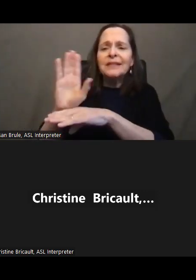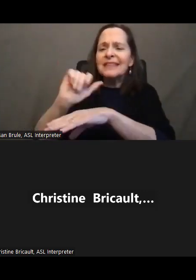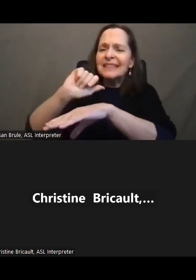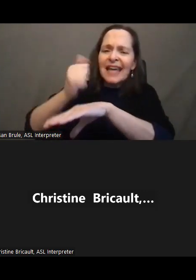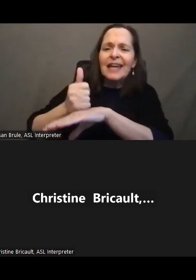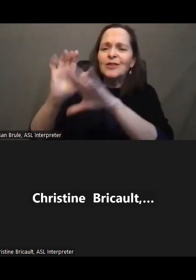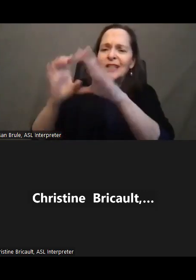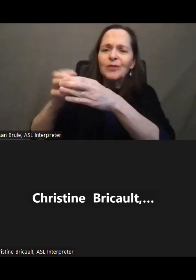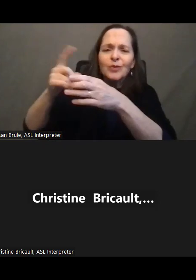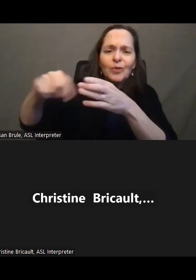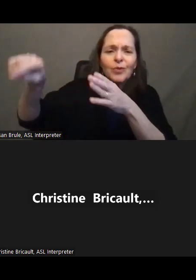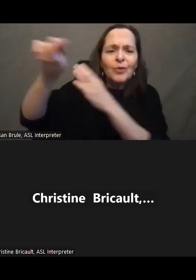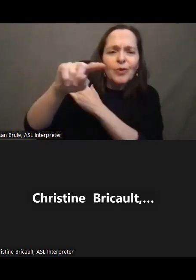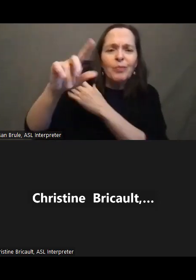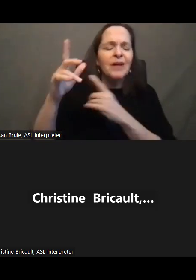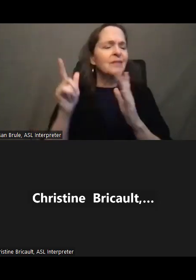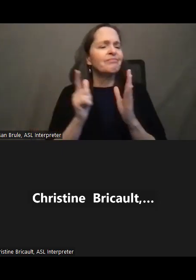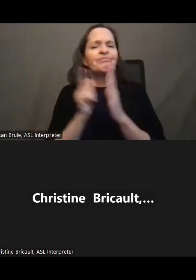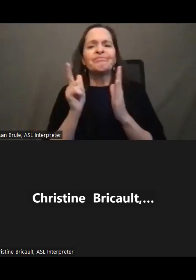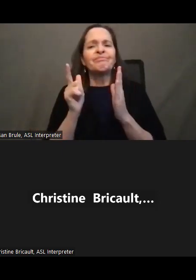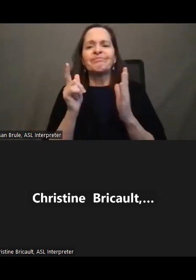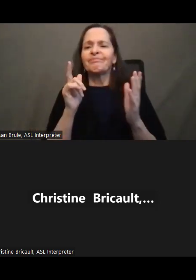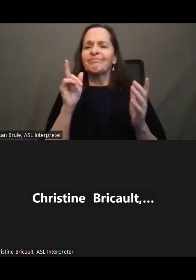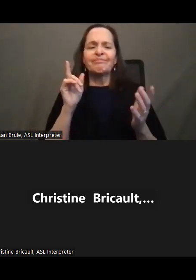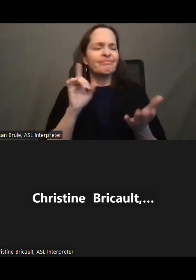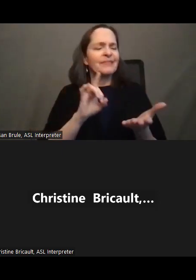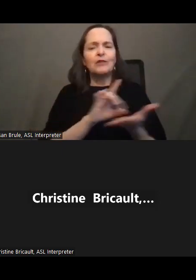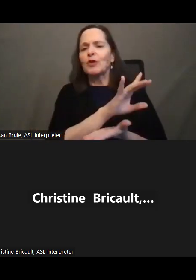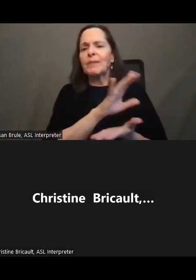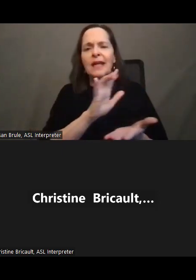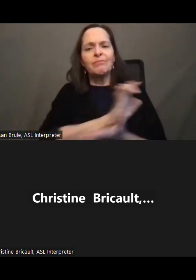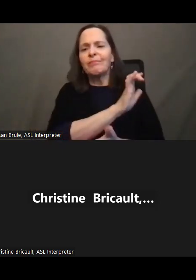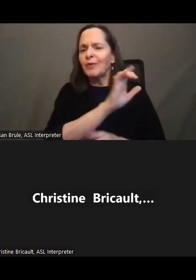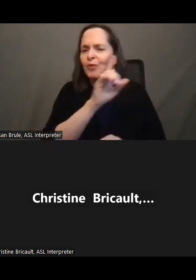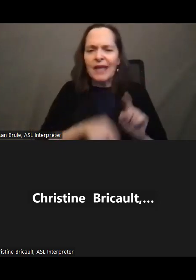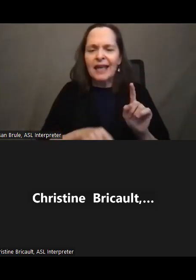So bottom line is, you need to make your local government programs,